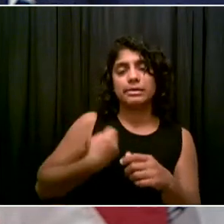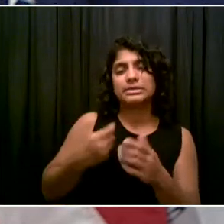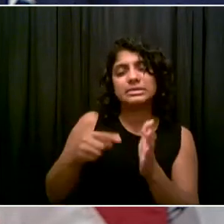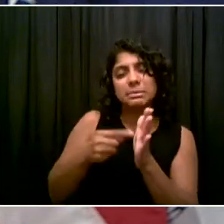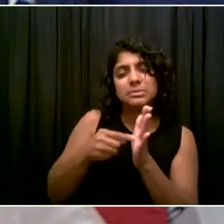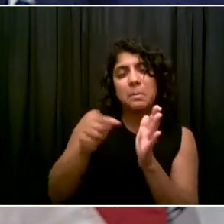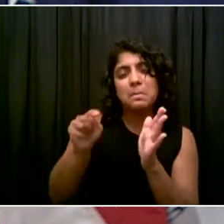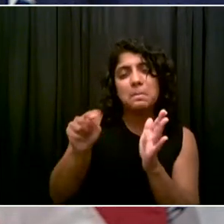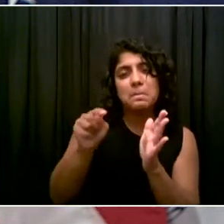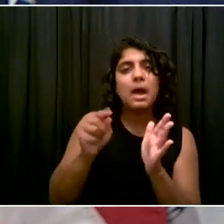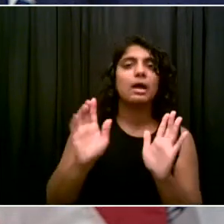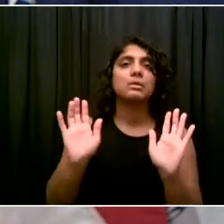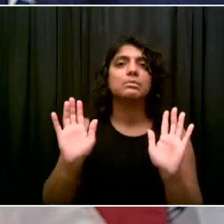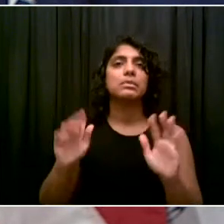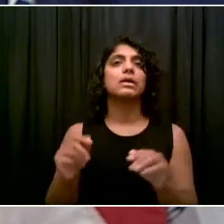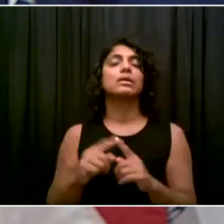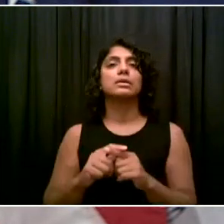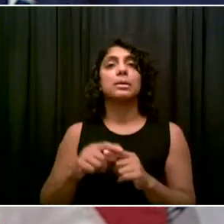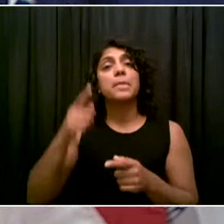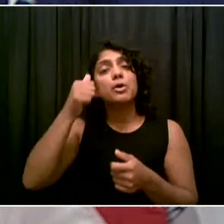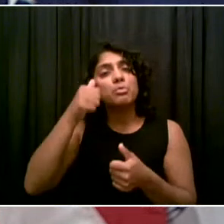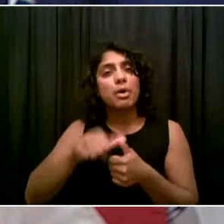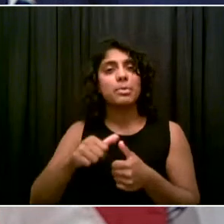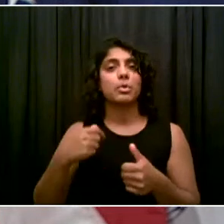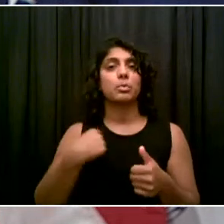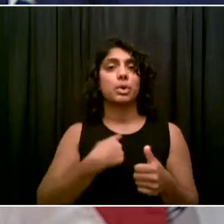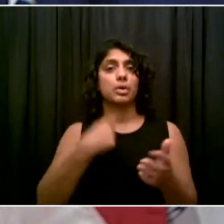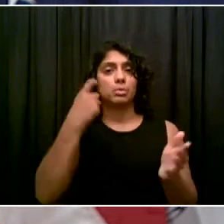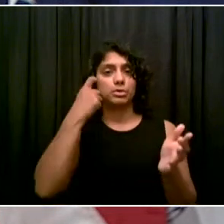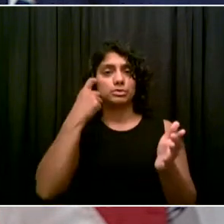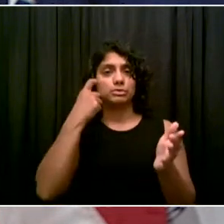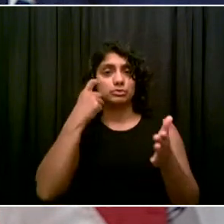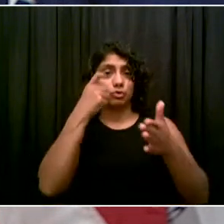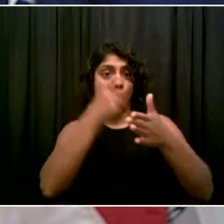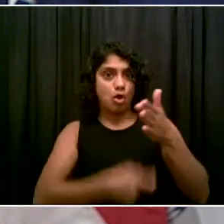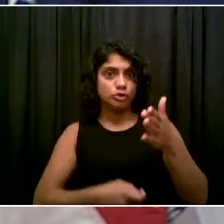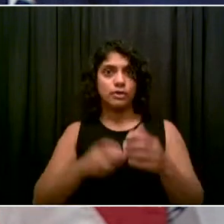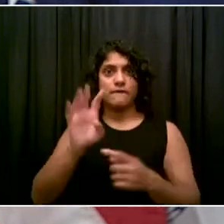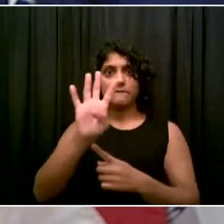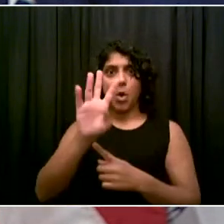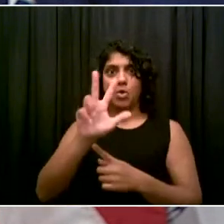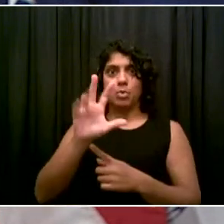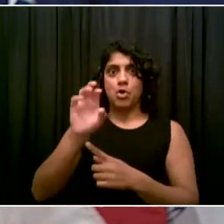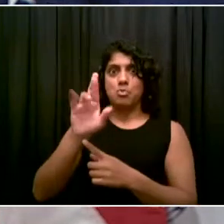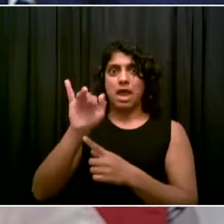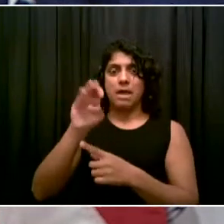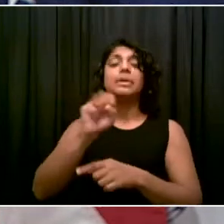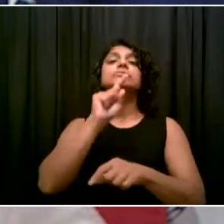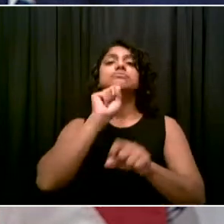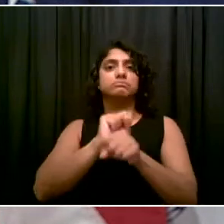IT'S IMPORTANT TO NOT ETERHE, THT AIS WHAT WE ARE CHARGING THE NUMBER IS MUCH HIGHER. AGAIN TS HIIS AT THE HEART OF